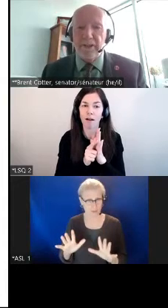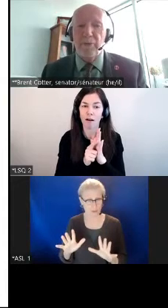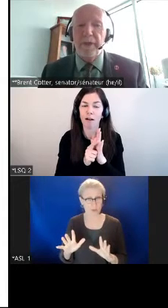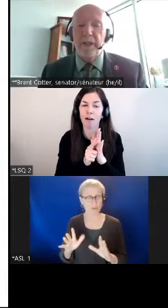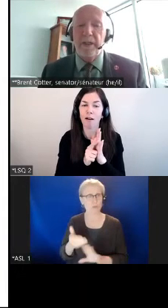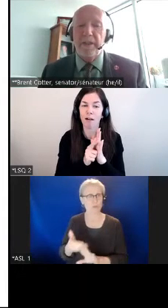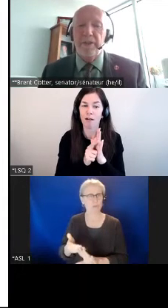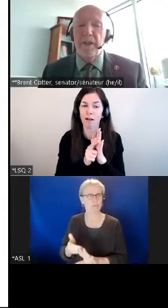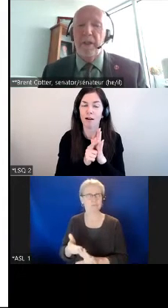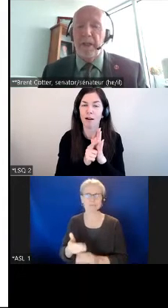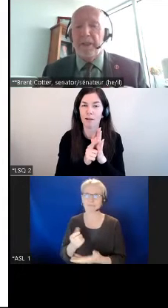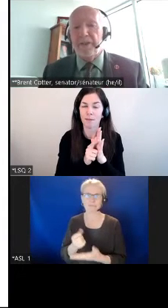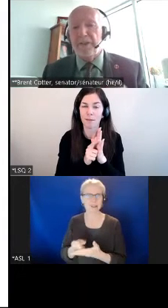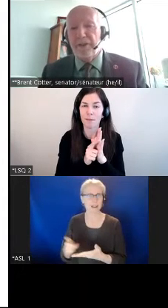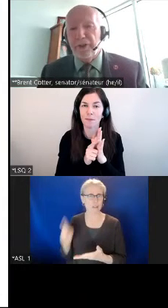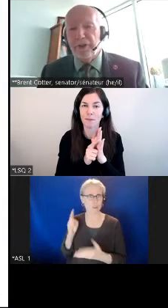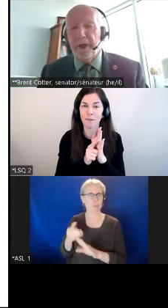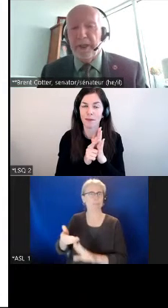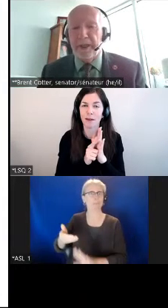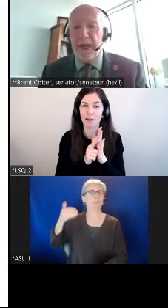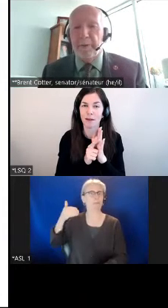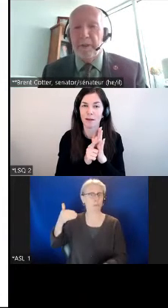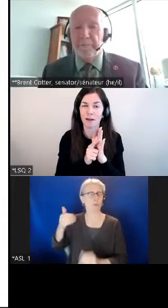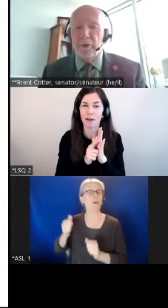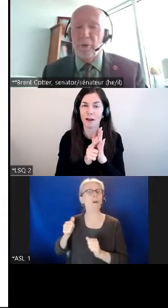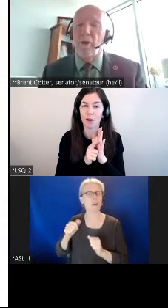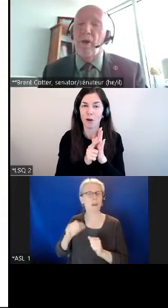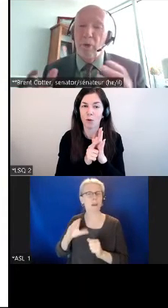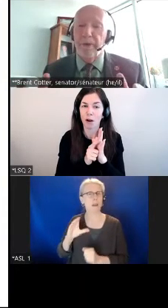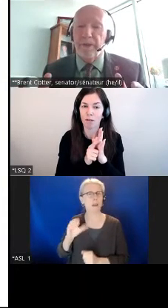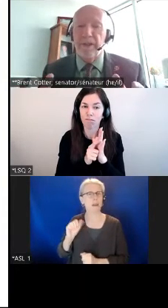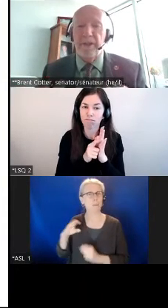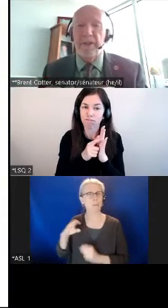OR LAST WEEK, AT LEAST, IT GETS CONSIDERED BY THE CABINET. YOU WILL ALL KNOW THIS,